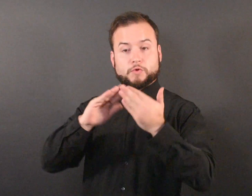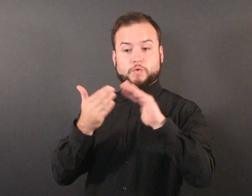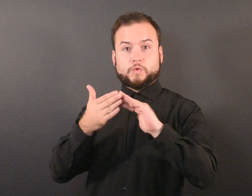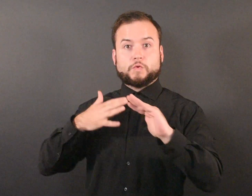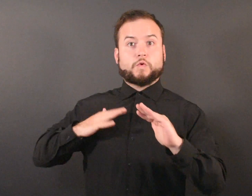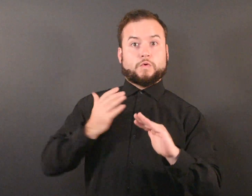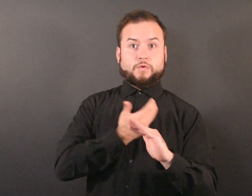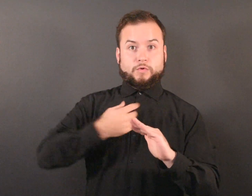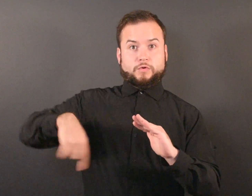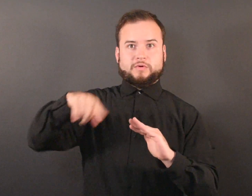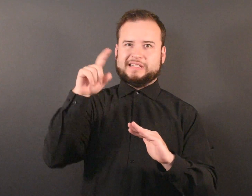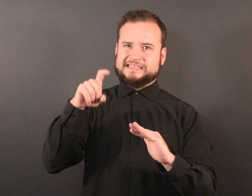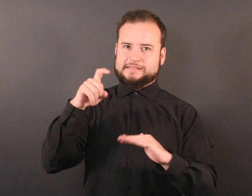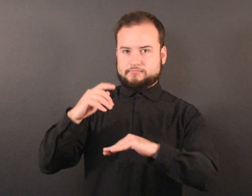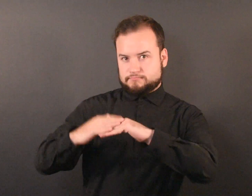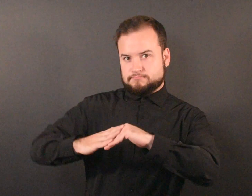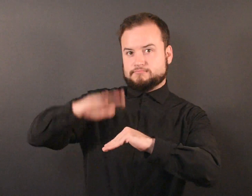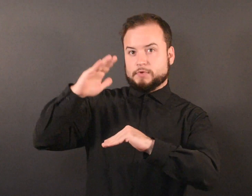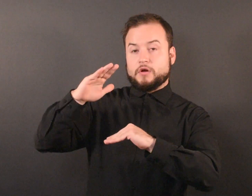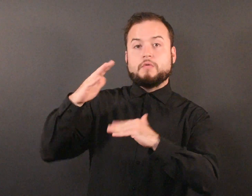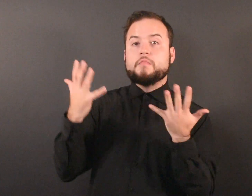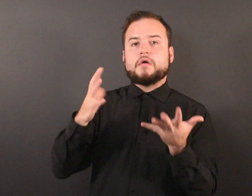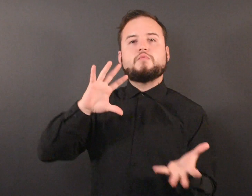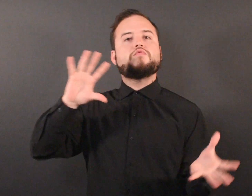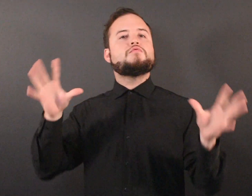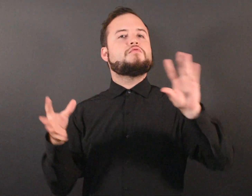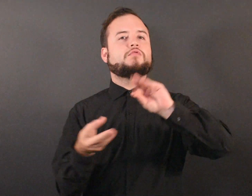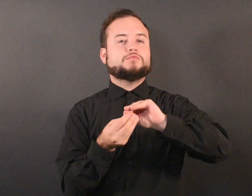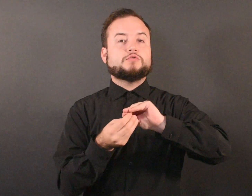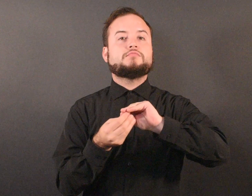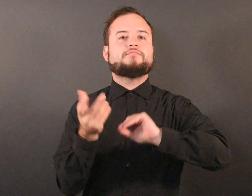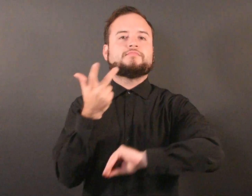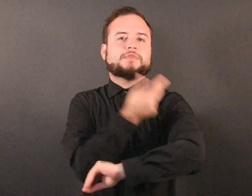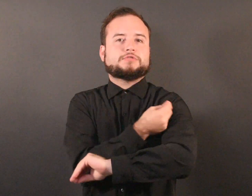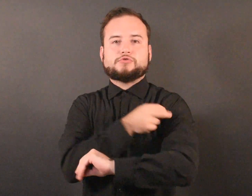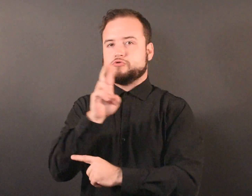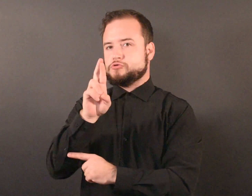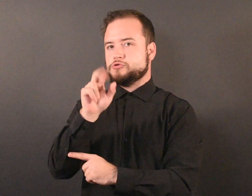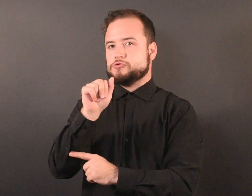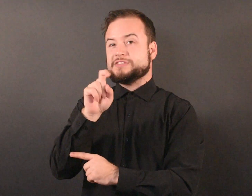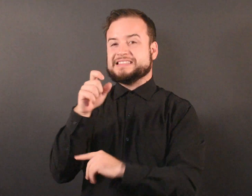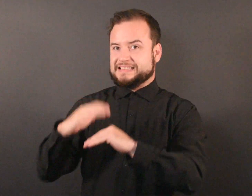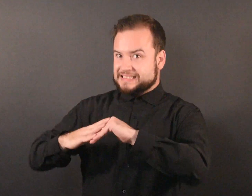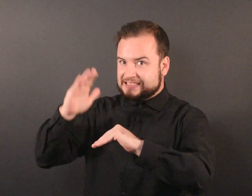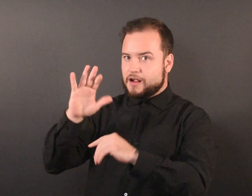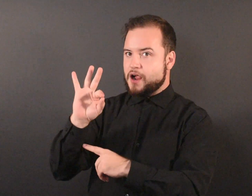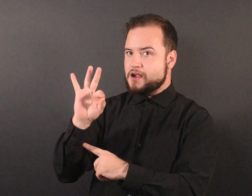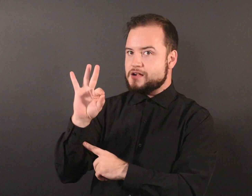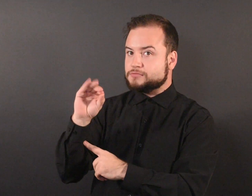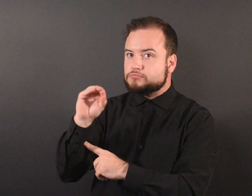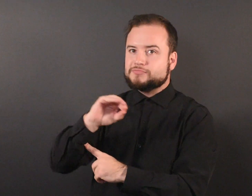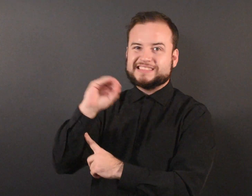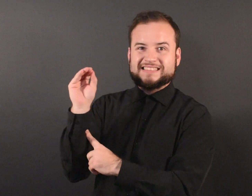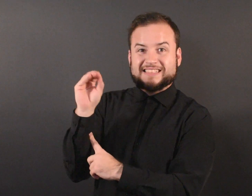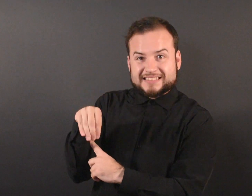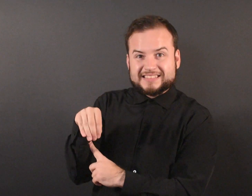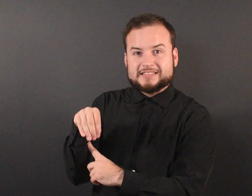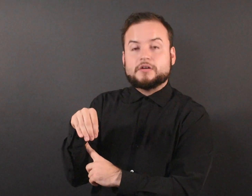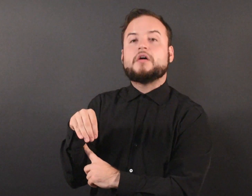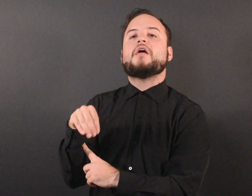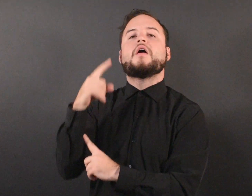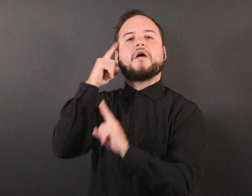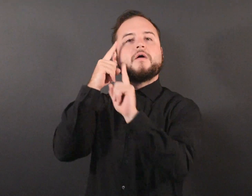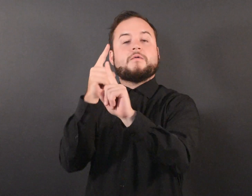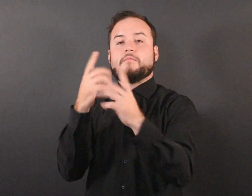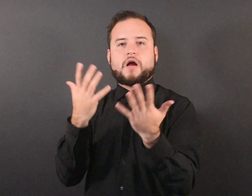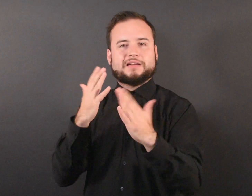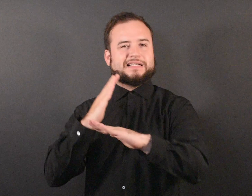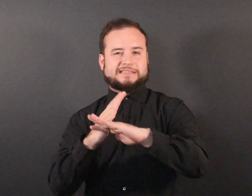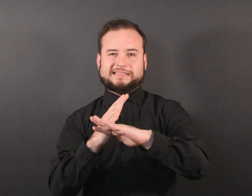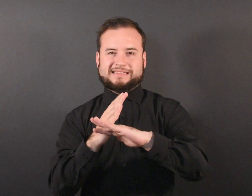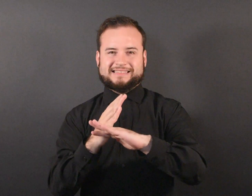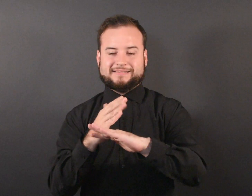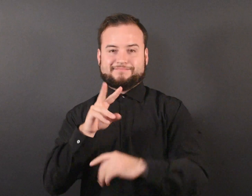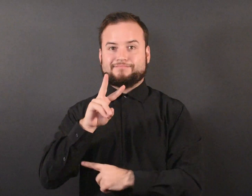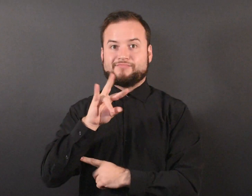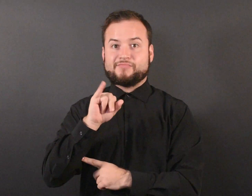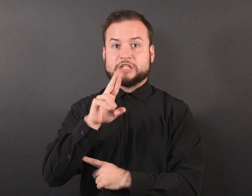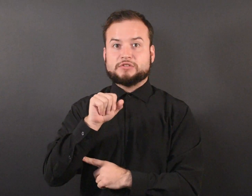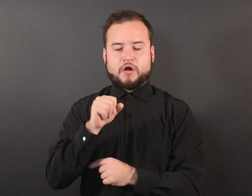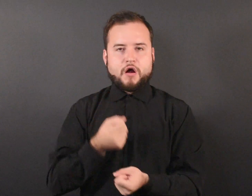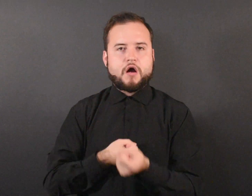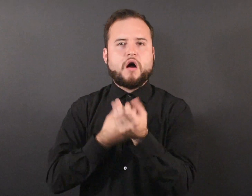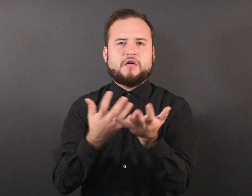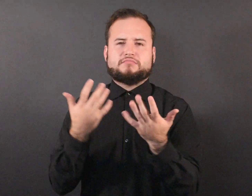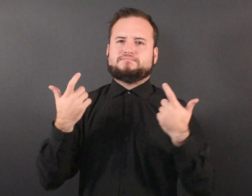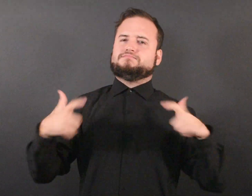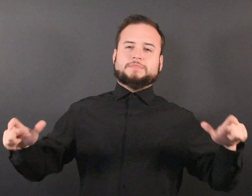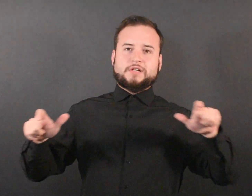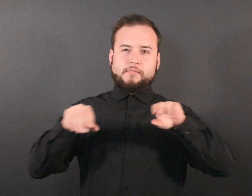at least 90% in our communities is needed to keep the virus from causing large outbreaks.